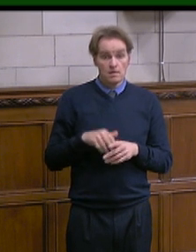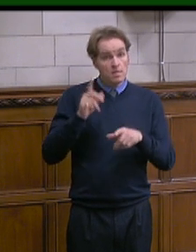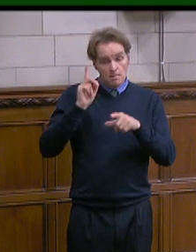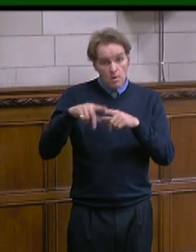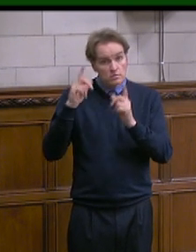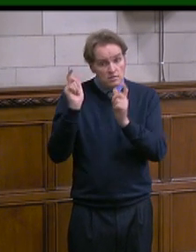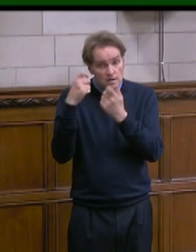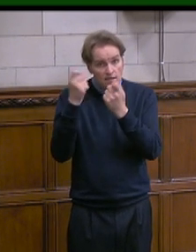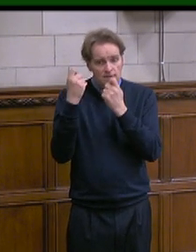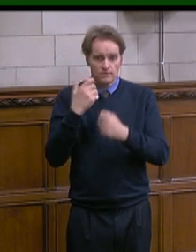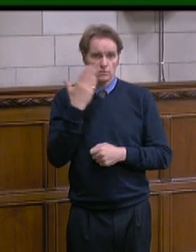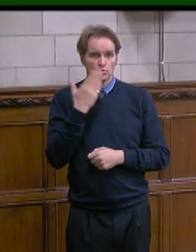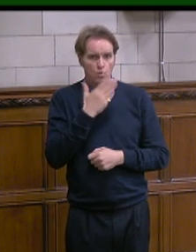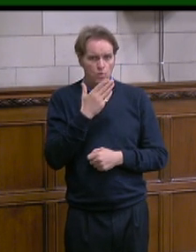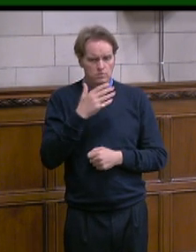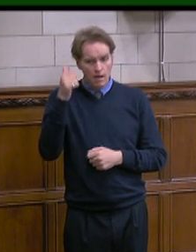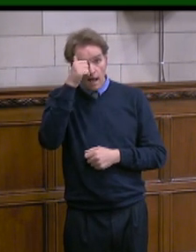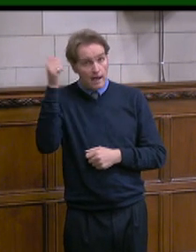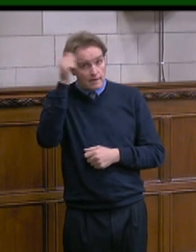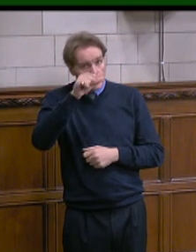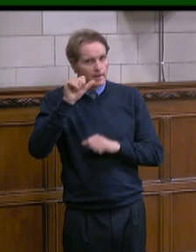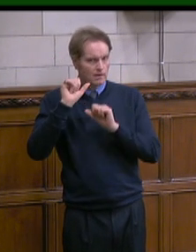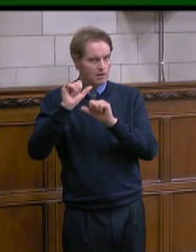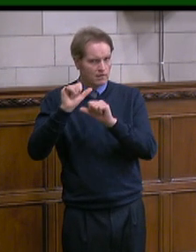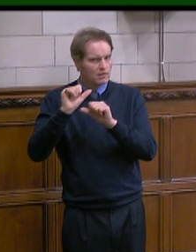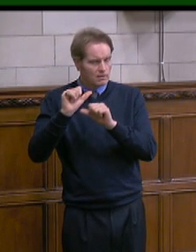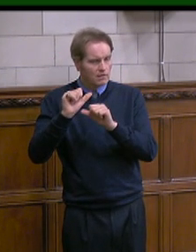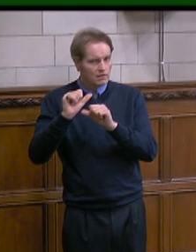successful academically, in the exams that the hon.